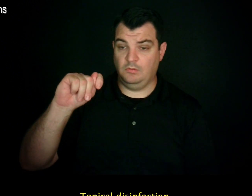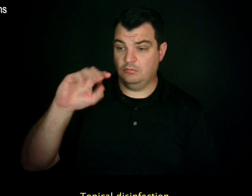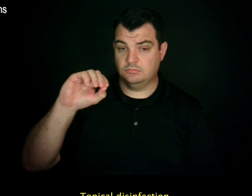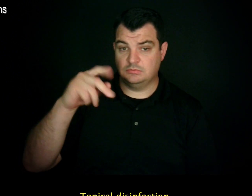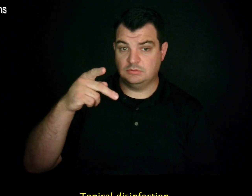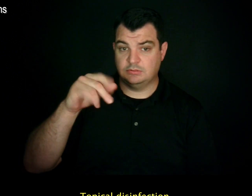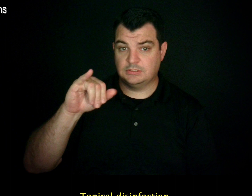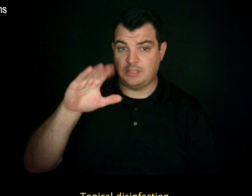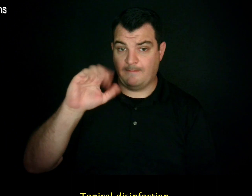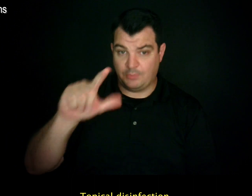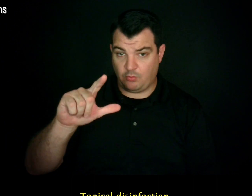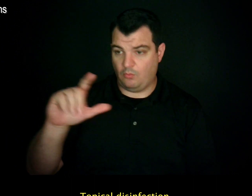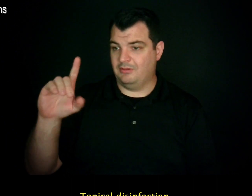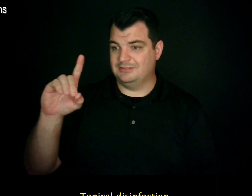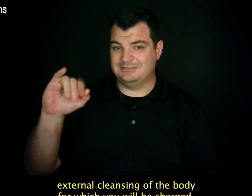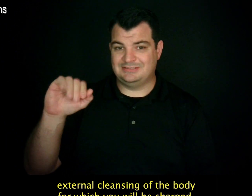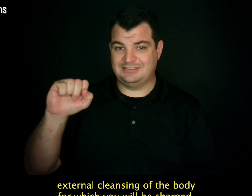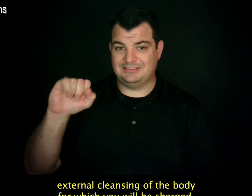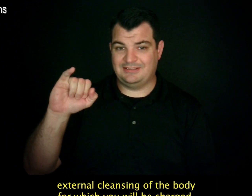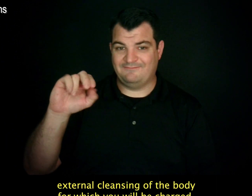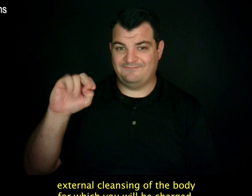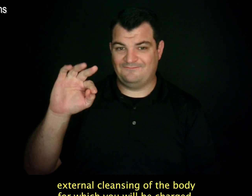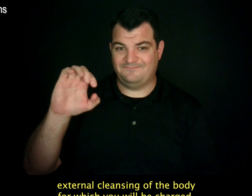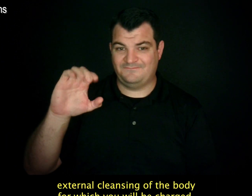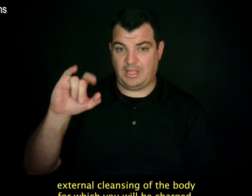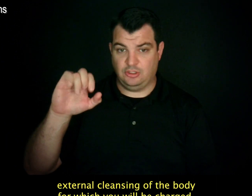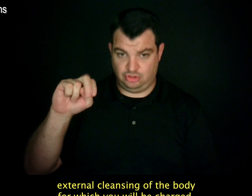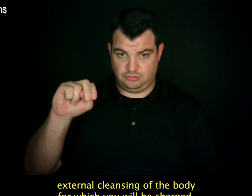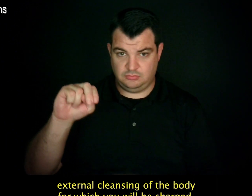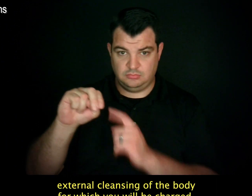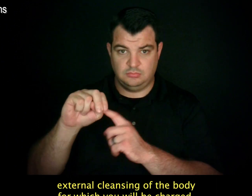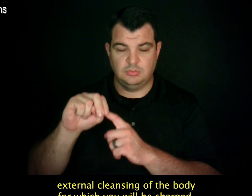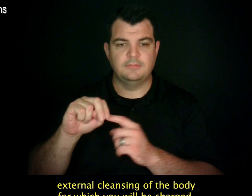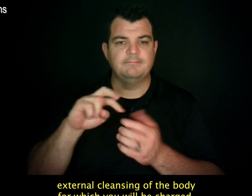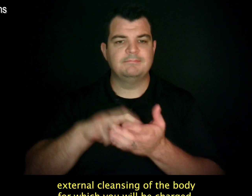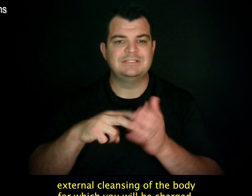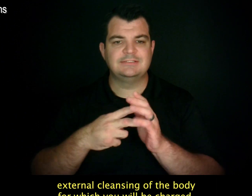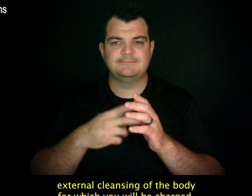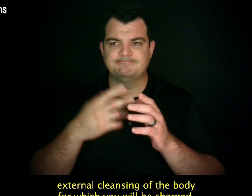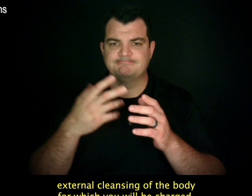Topical disinfection, external cleansing of the body for which you will be charged.